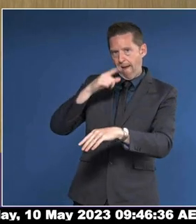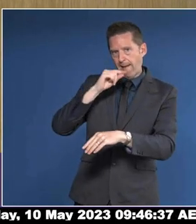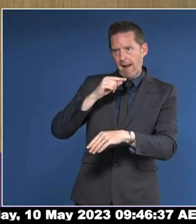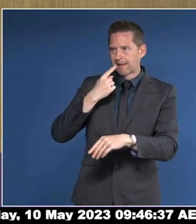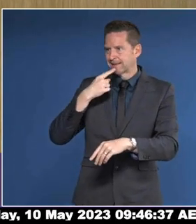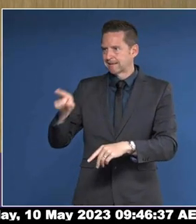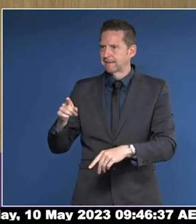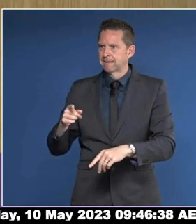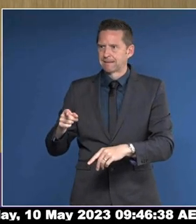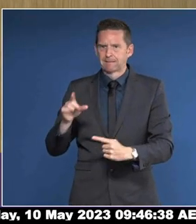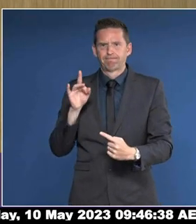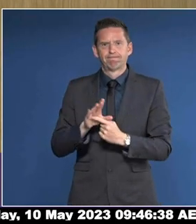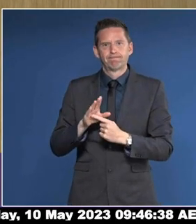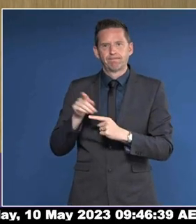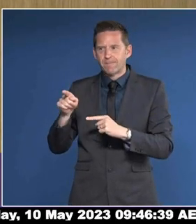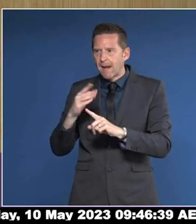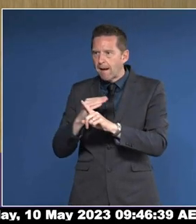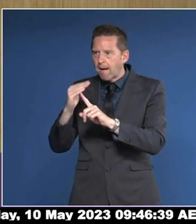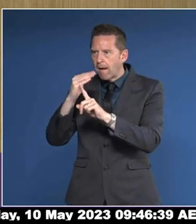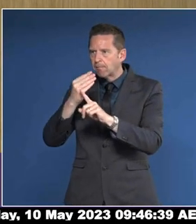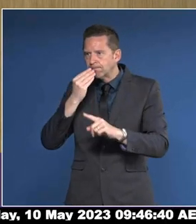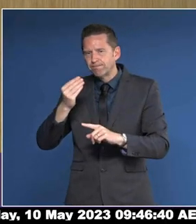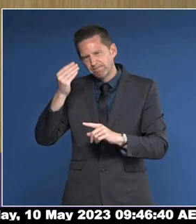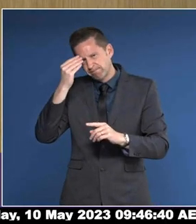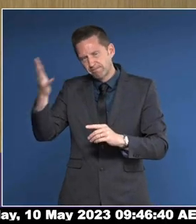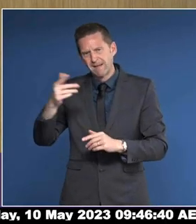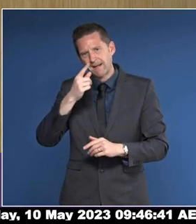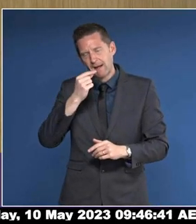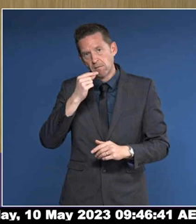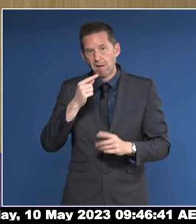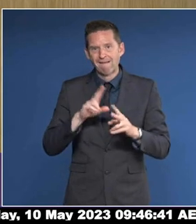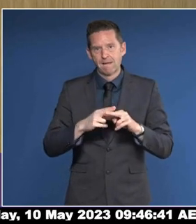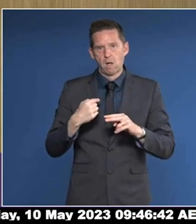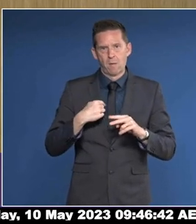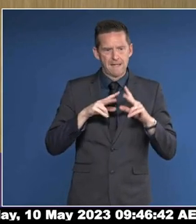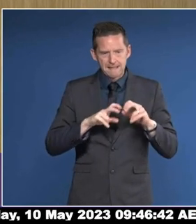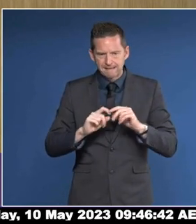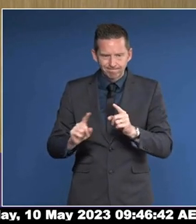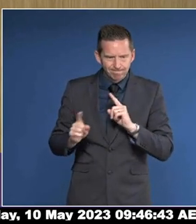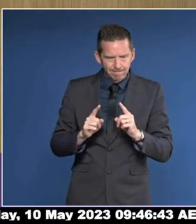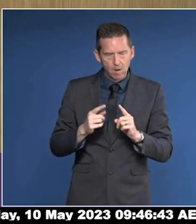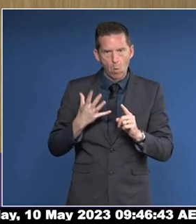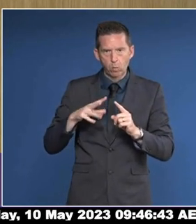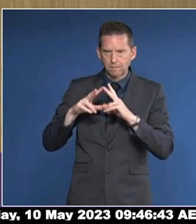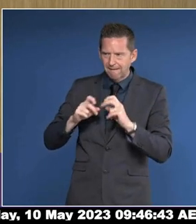So, that's an option to us if we're trying to navigate what services are in place for a particular child or young person.